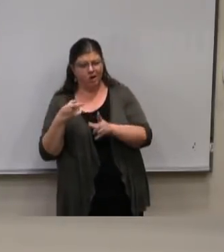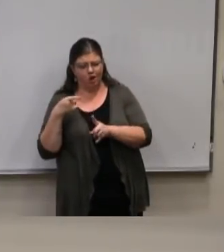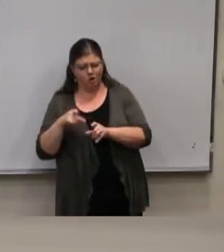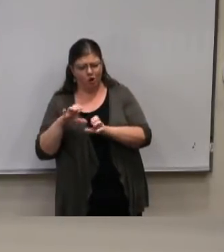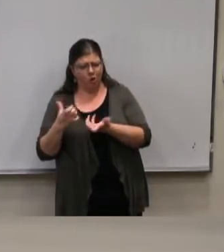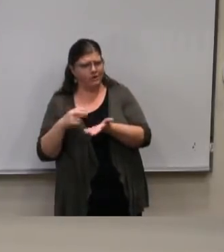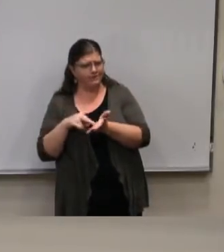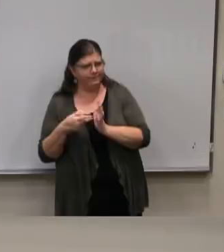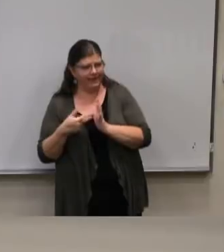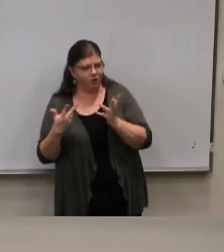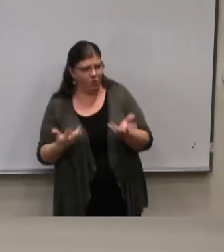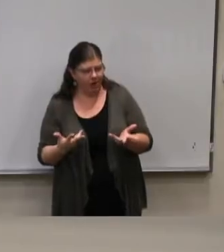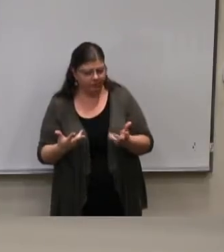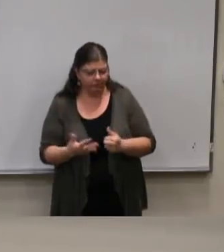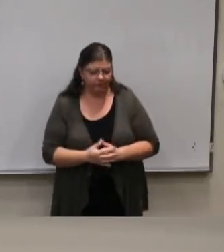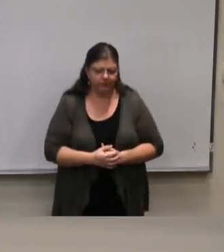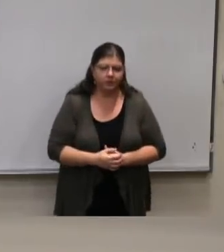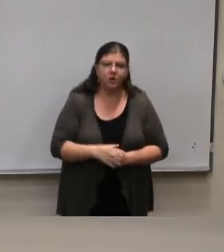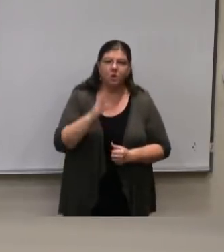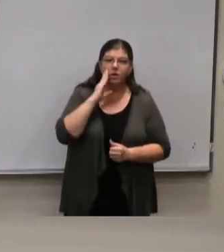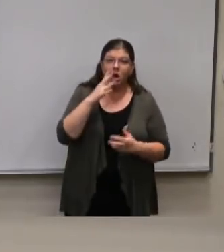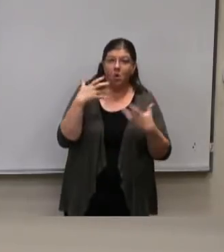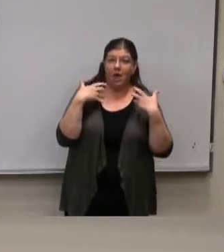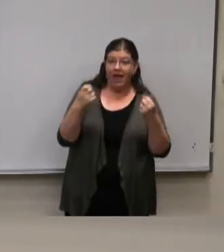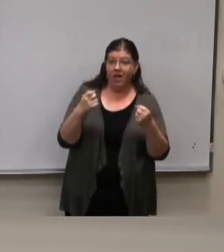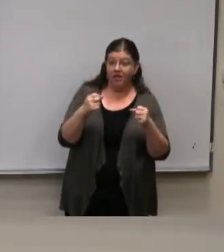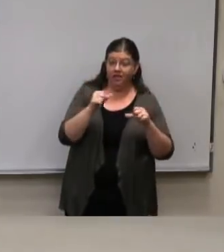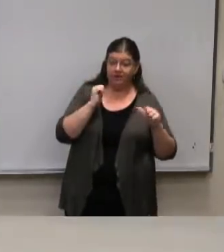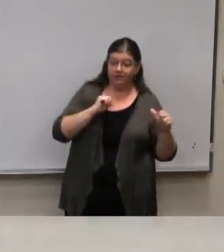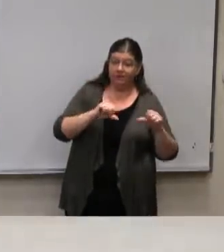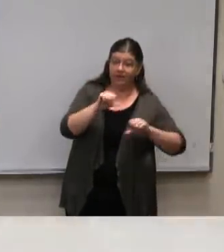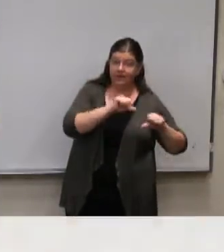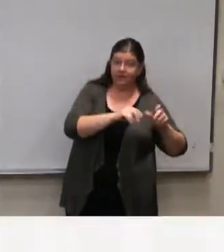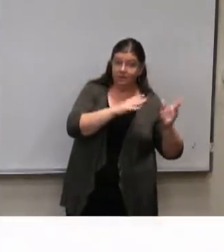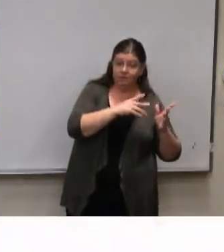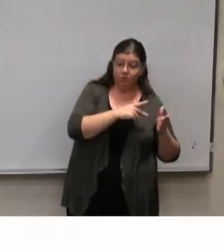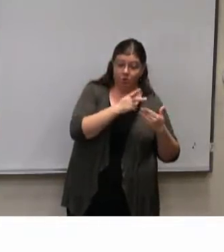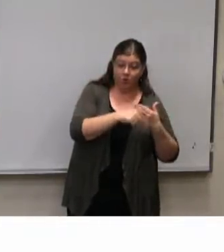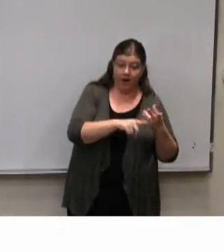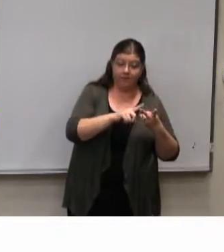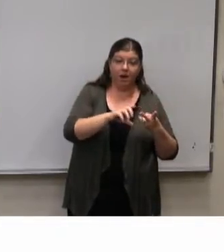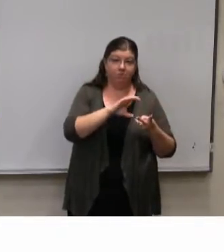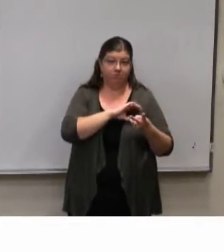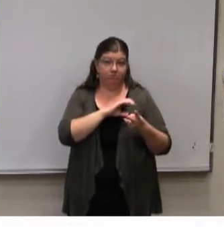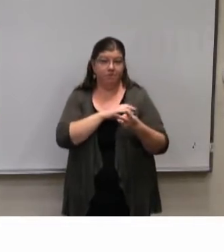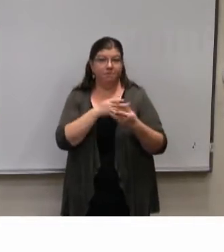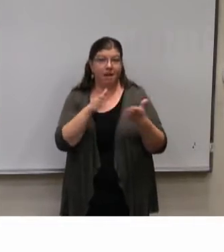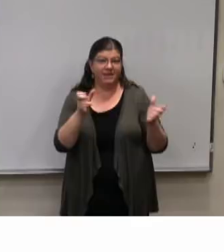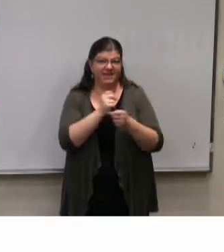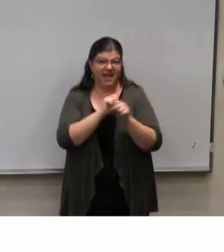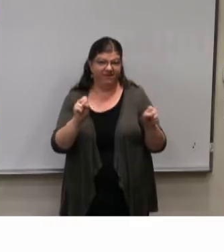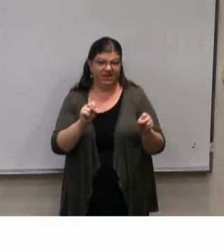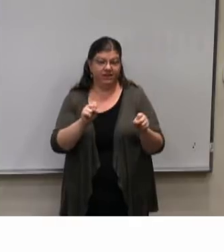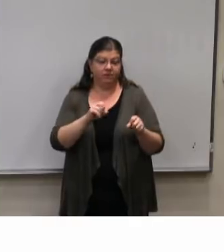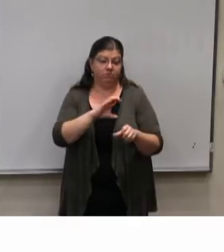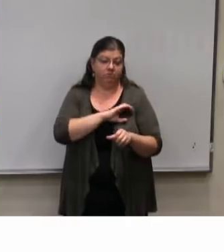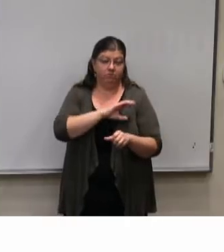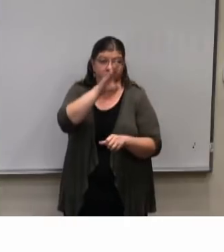We know that our health sciences programs, our public safety programs, those are already continuing